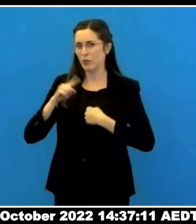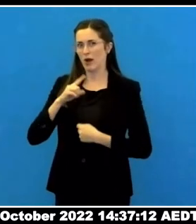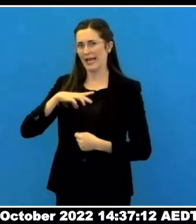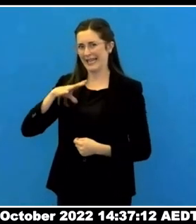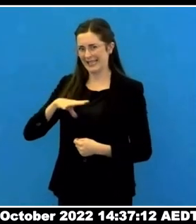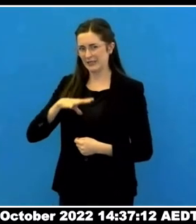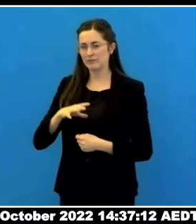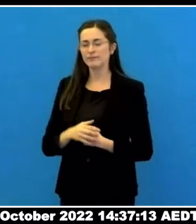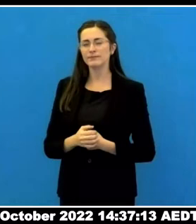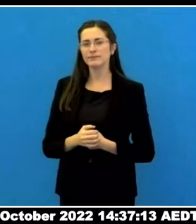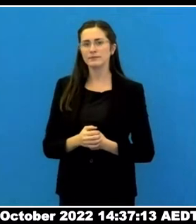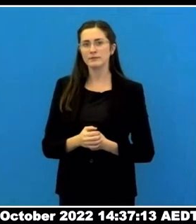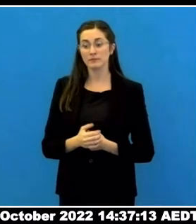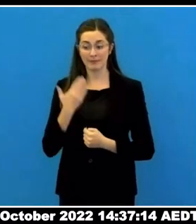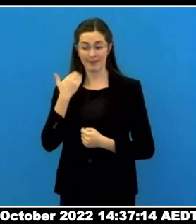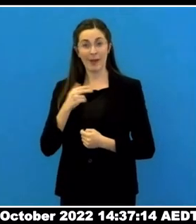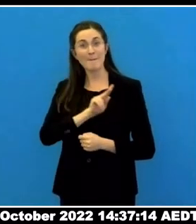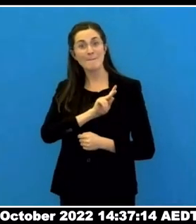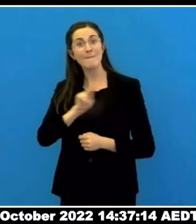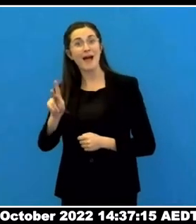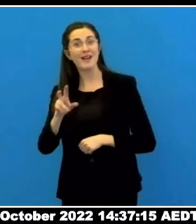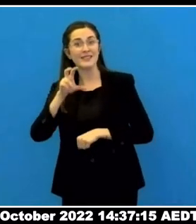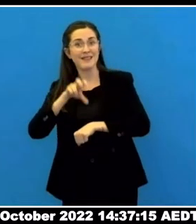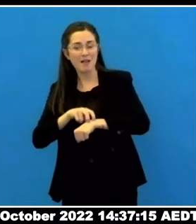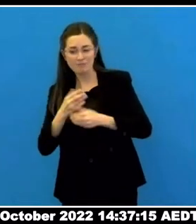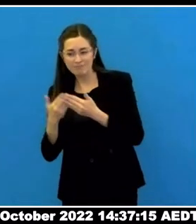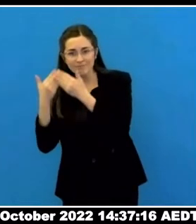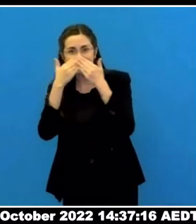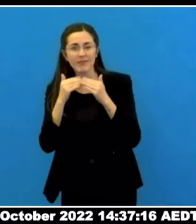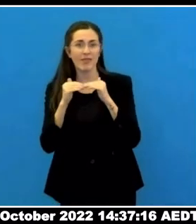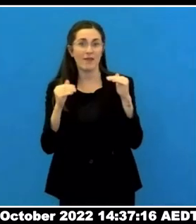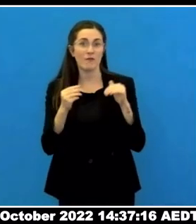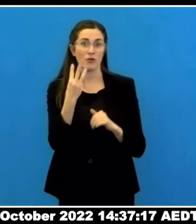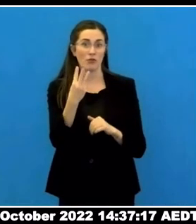"I have recently returned to TAFE to finish my level 3 English course.